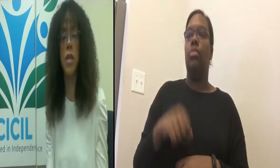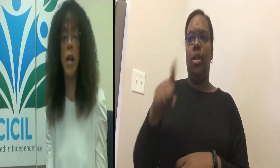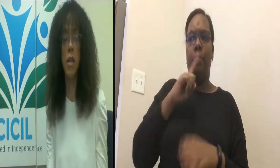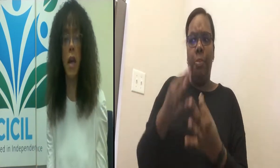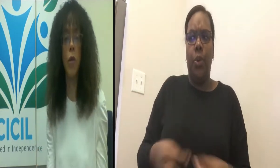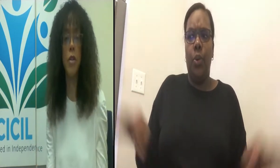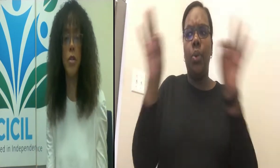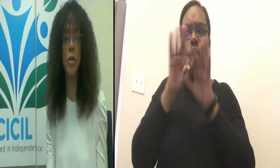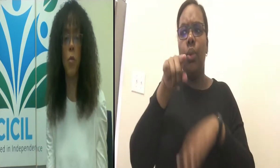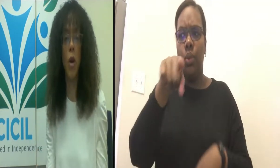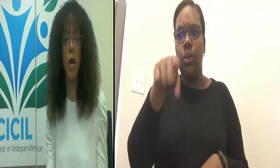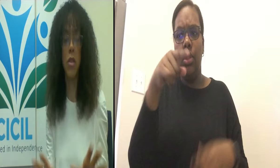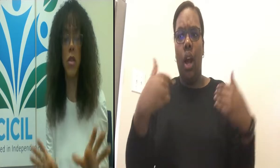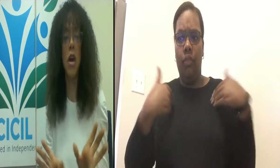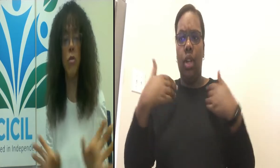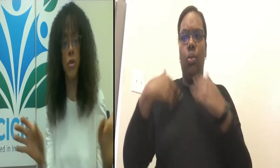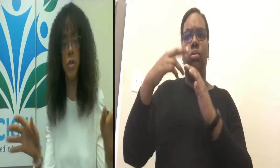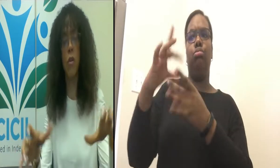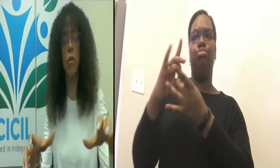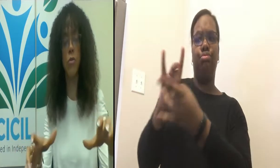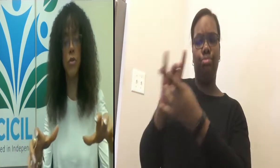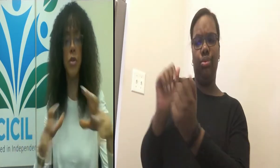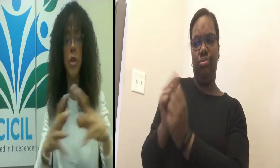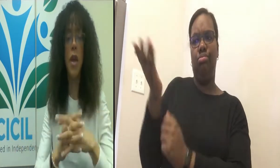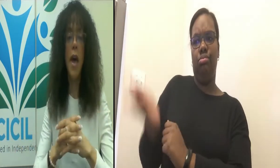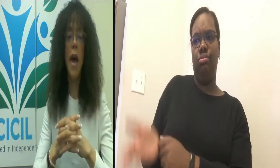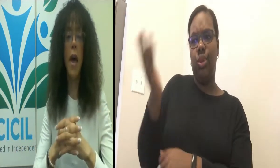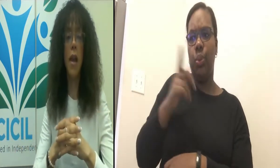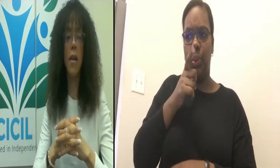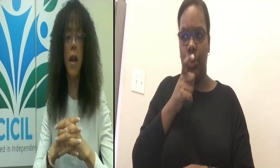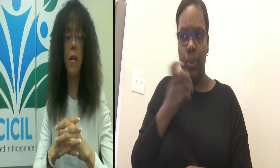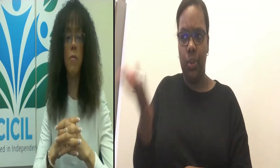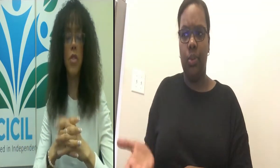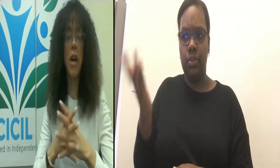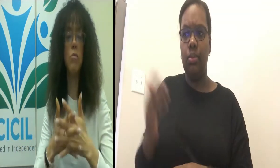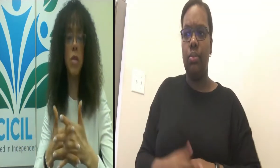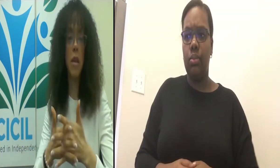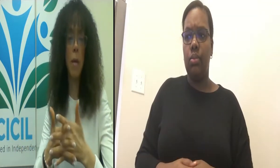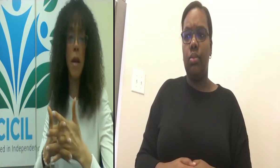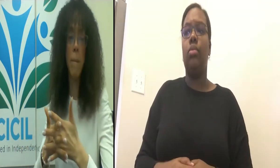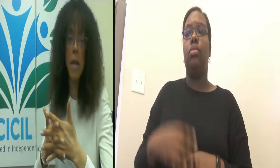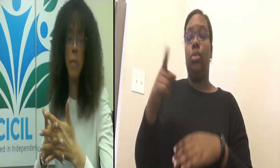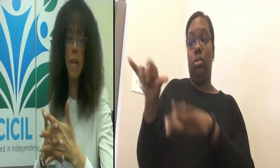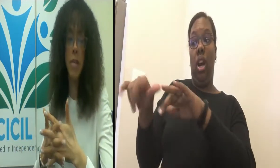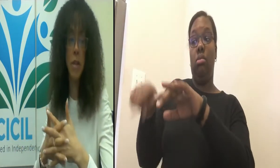so that if you step into that role you are able to use that language with the